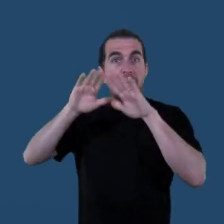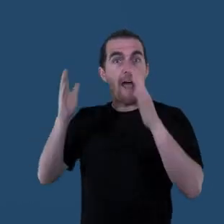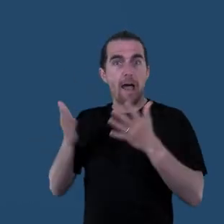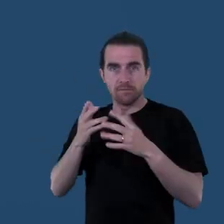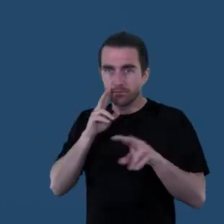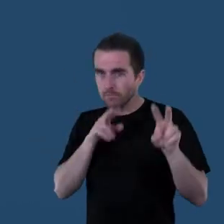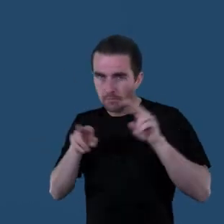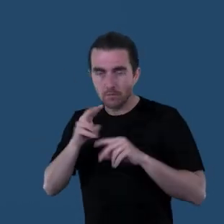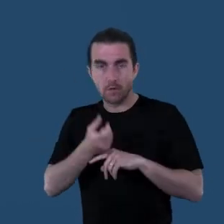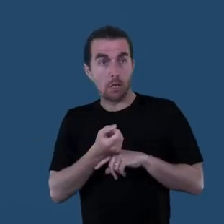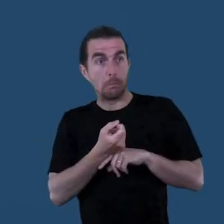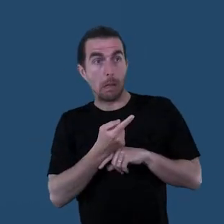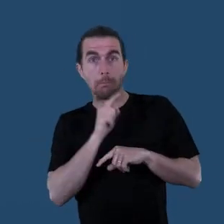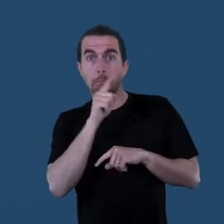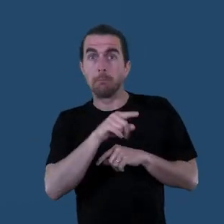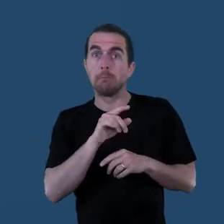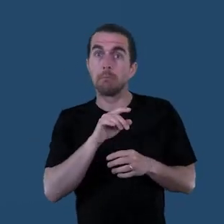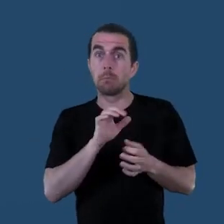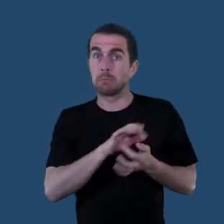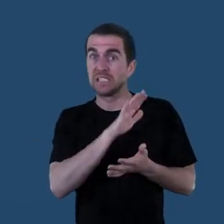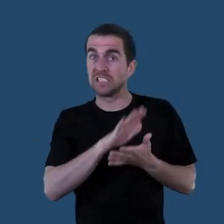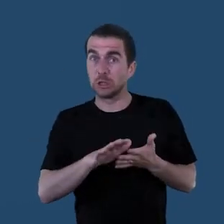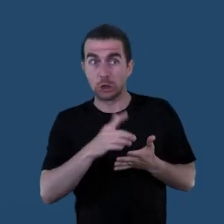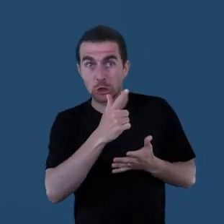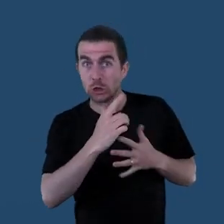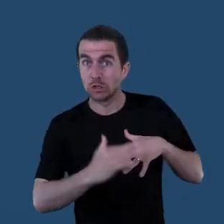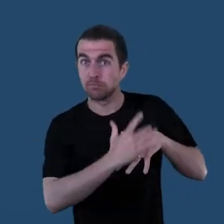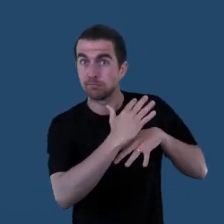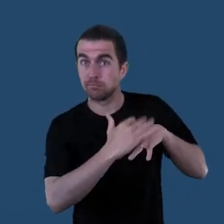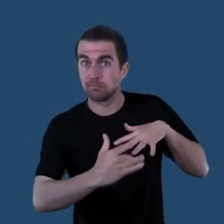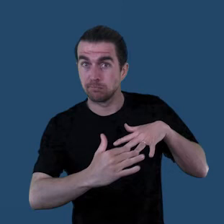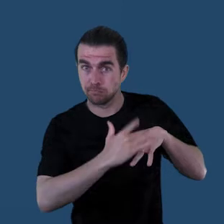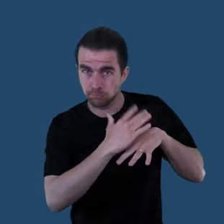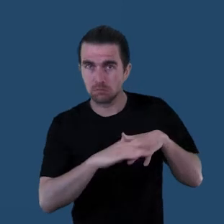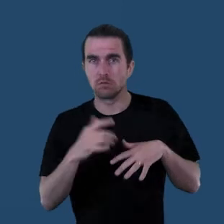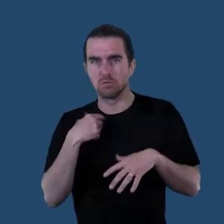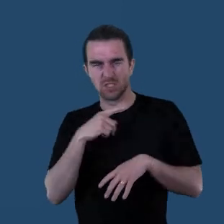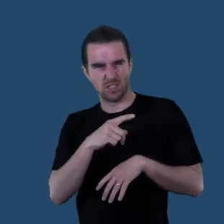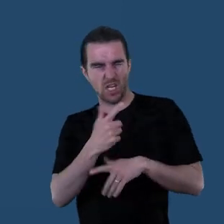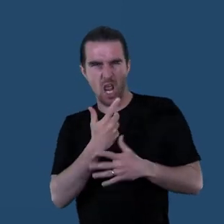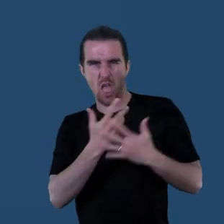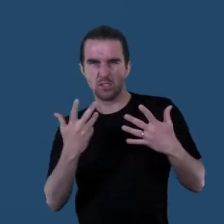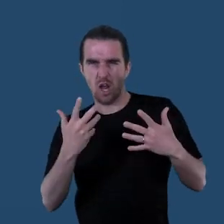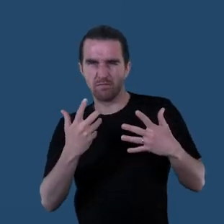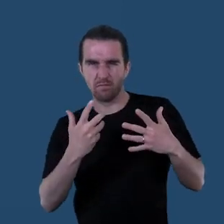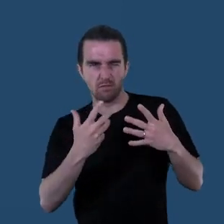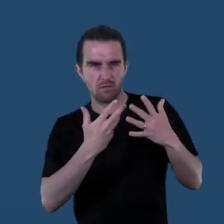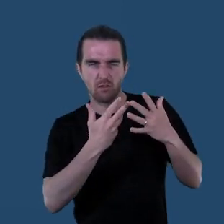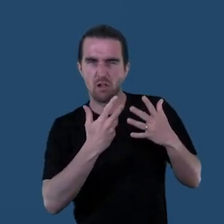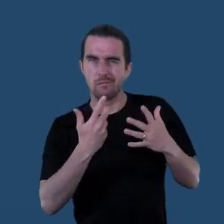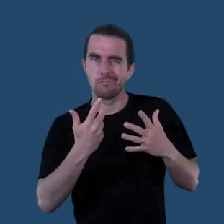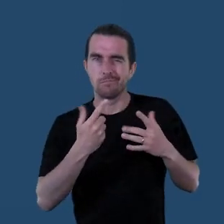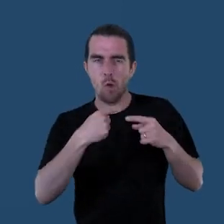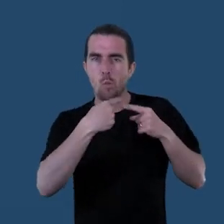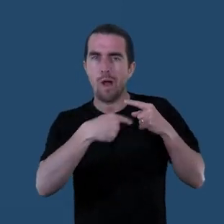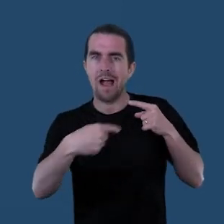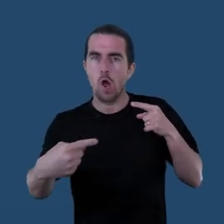And then there was another beach nearby, which also had other caves, but we didn't understand why there was a lot of barbed wire.